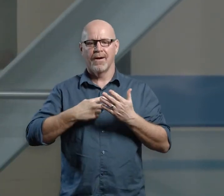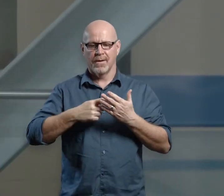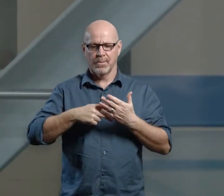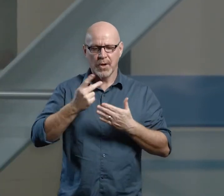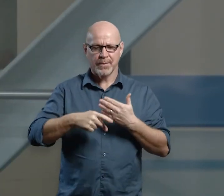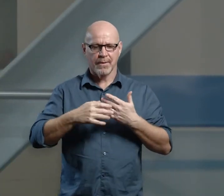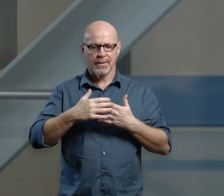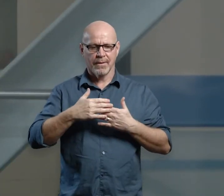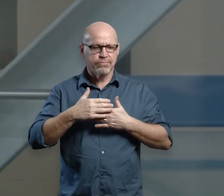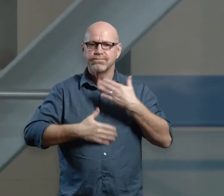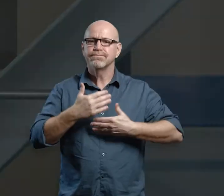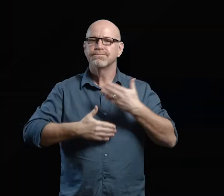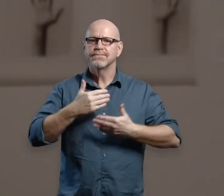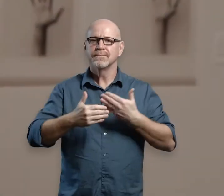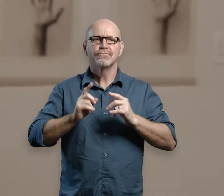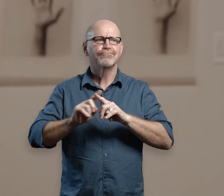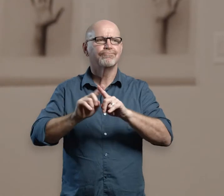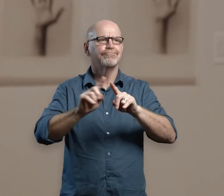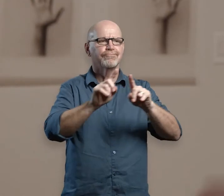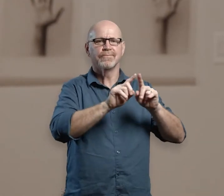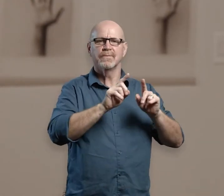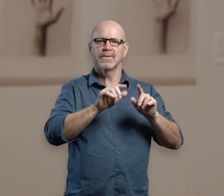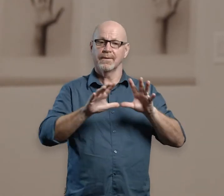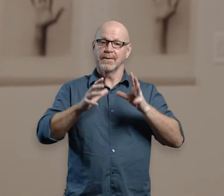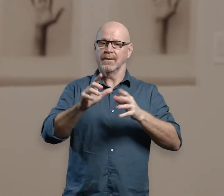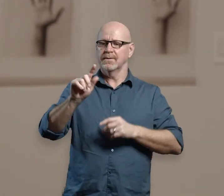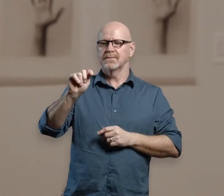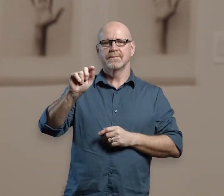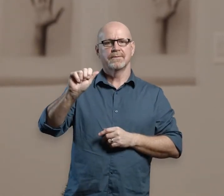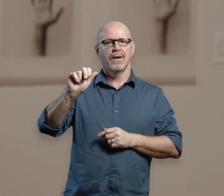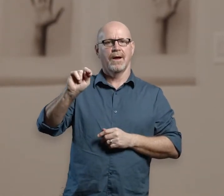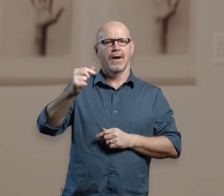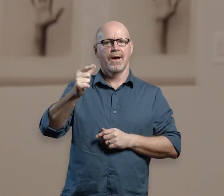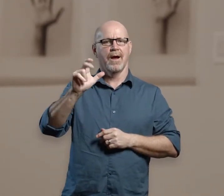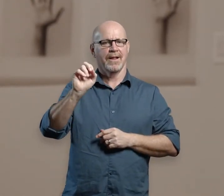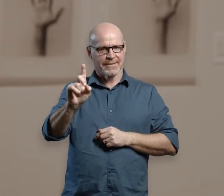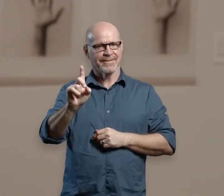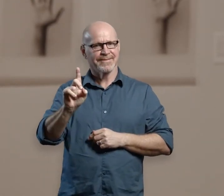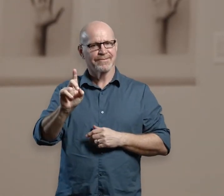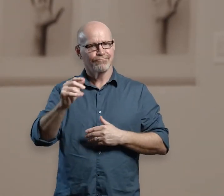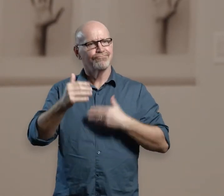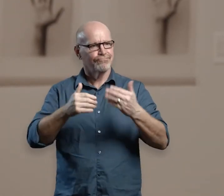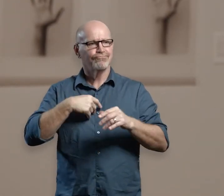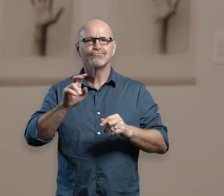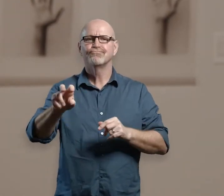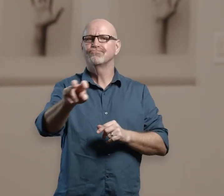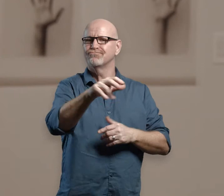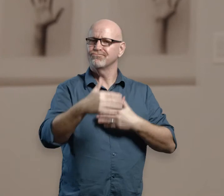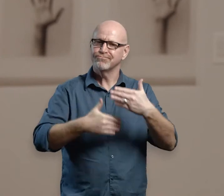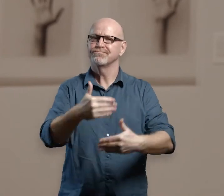The number one problem that I think disability and mad artists face is that when we apply